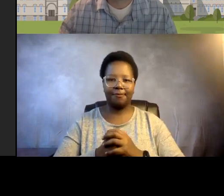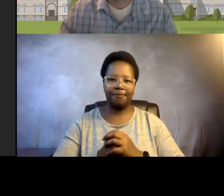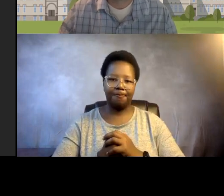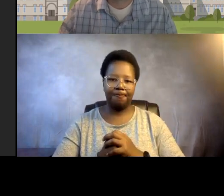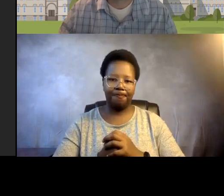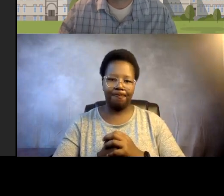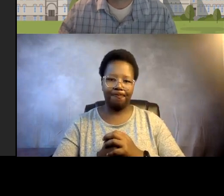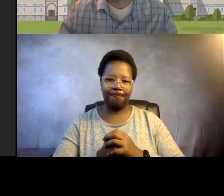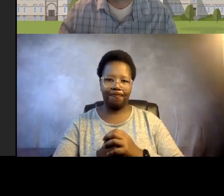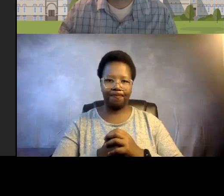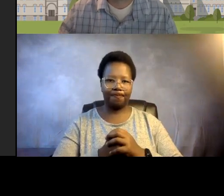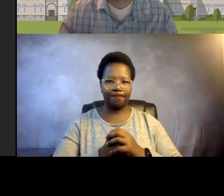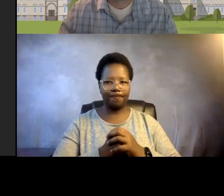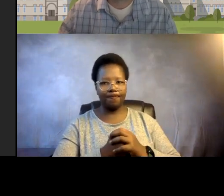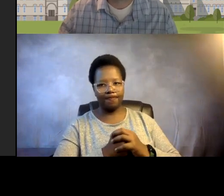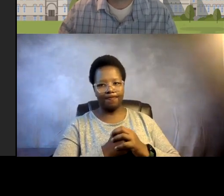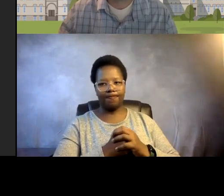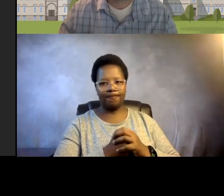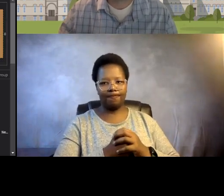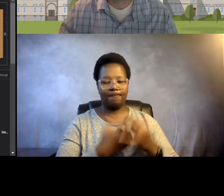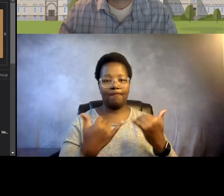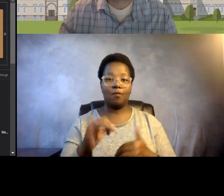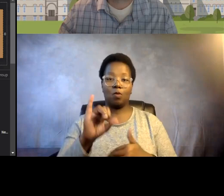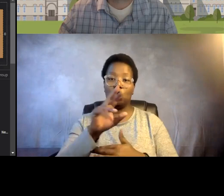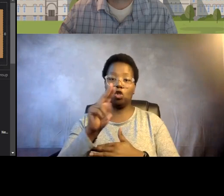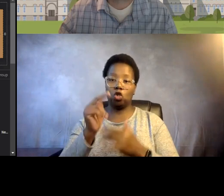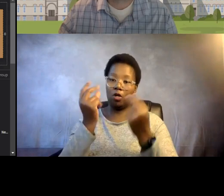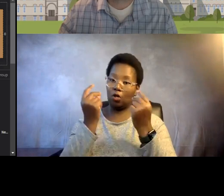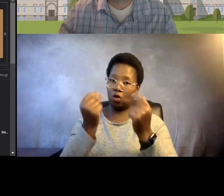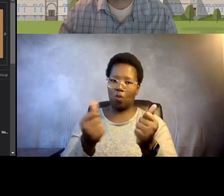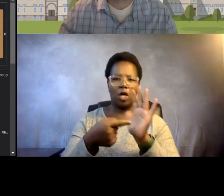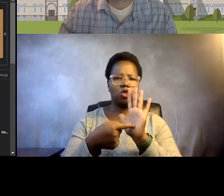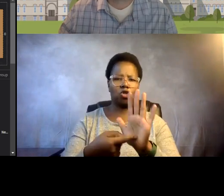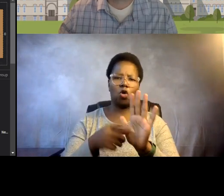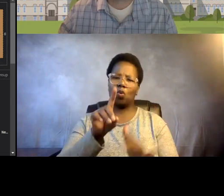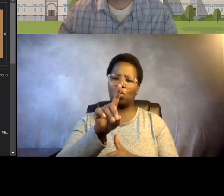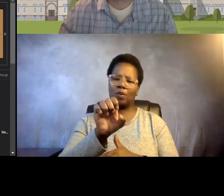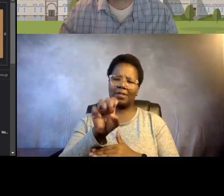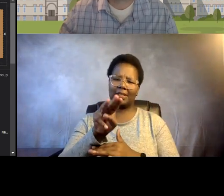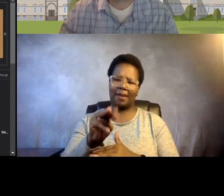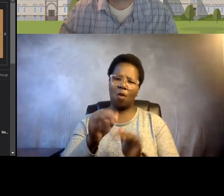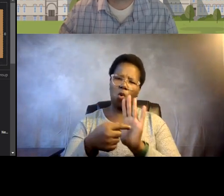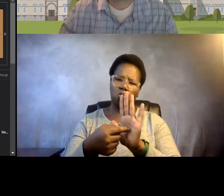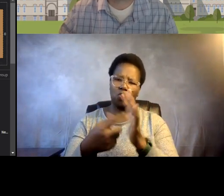[Jon]: This is going to be a real quick, quick demo of how that's going. I already